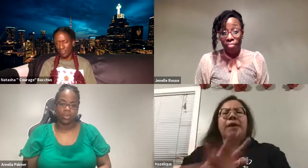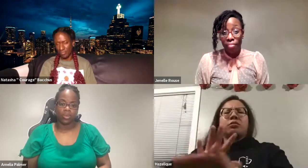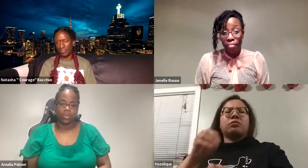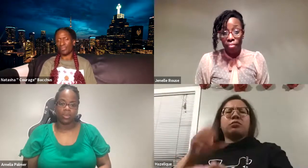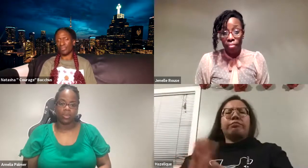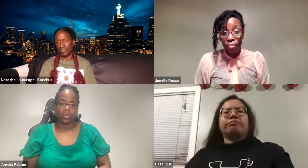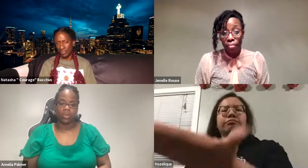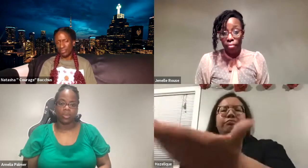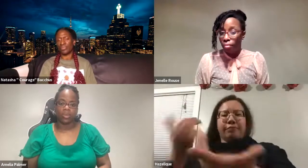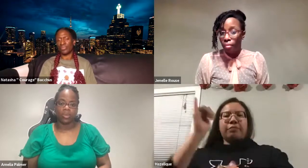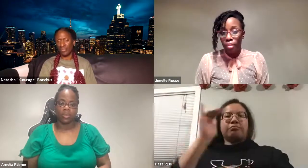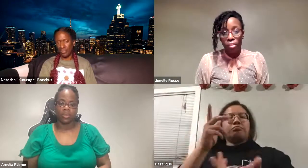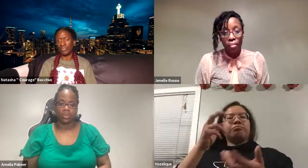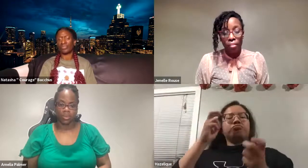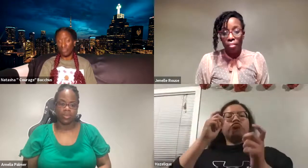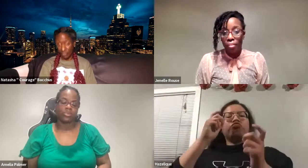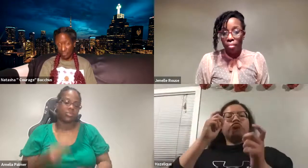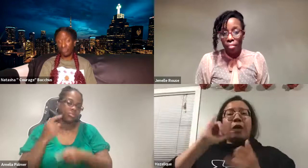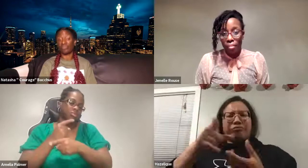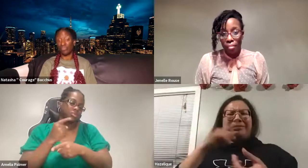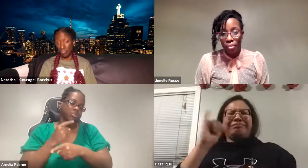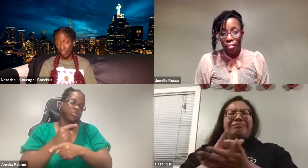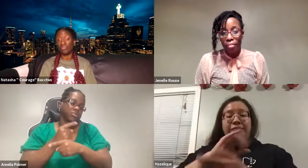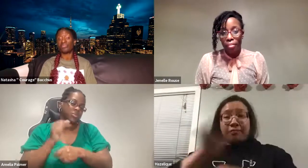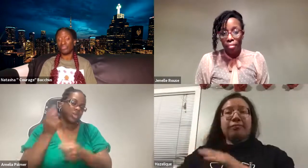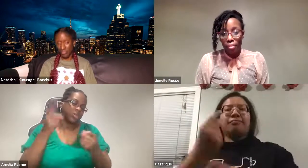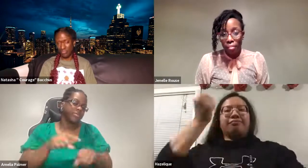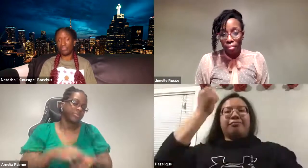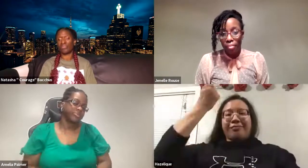you take that learning and it's not just about writing it down and passing it to somebody else